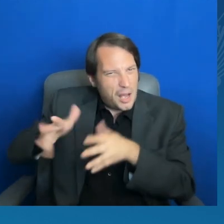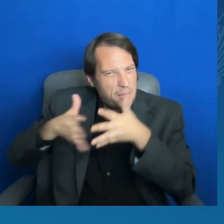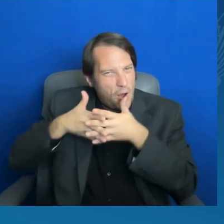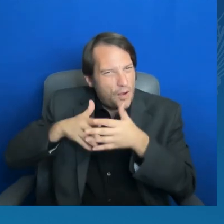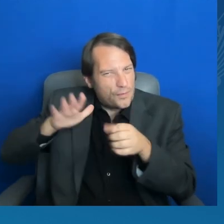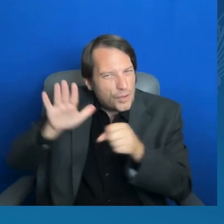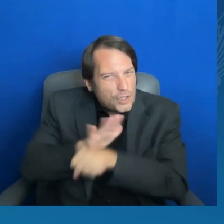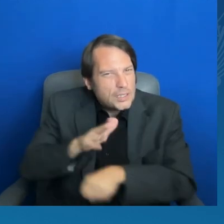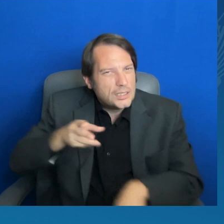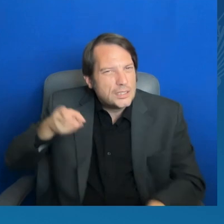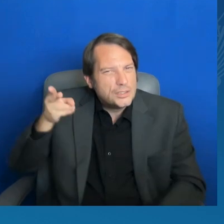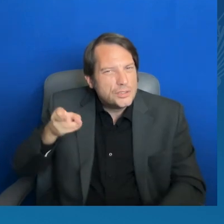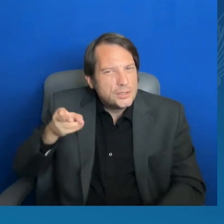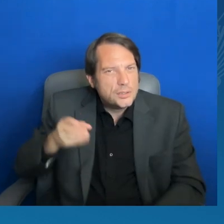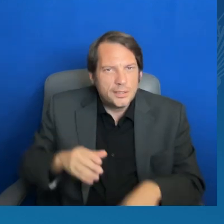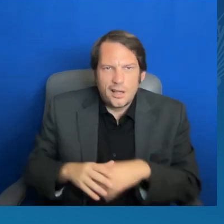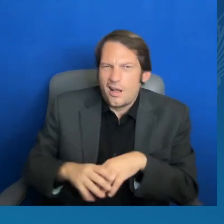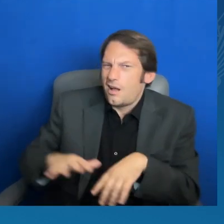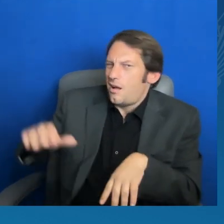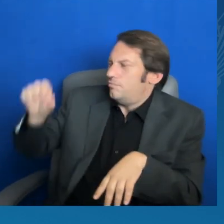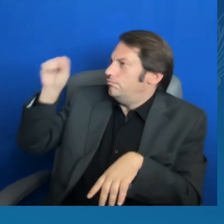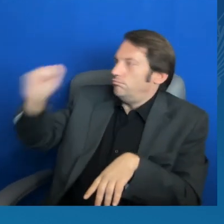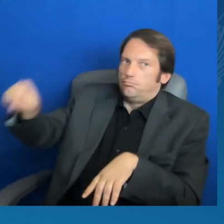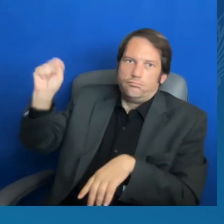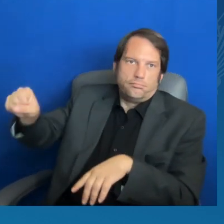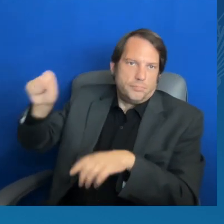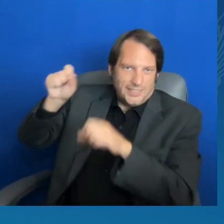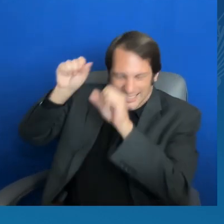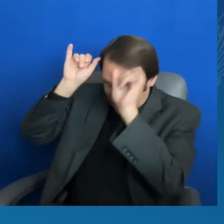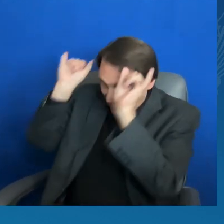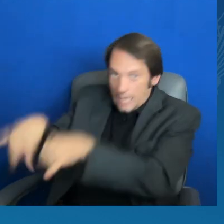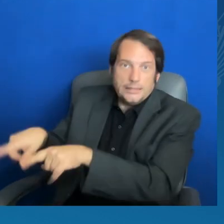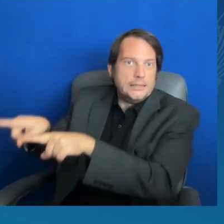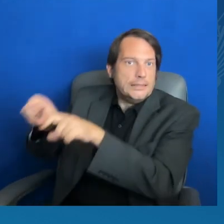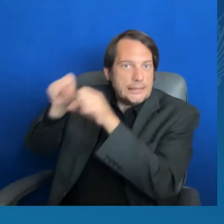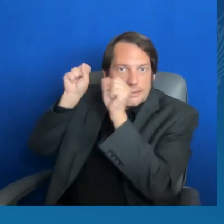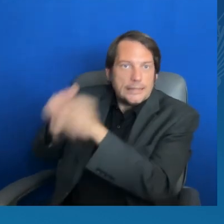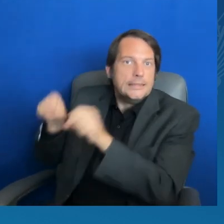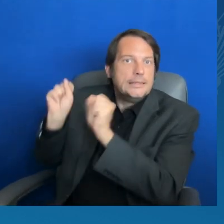I'm going to get my blood pressure up, Madam Vice President. The Vice President: Yeah.